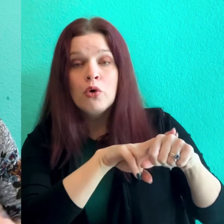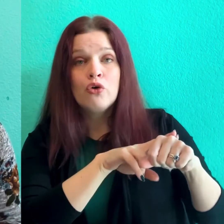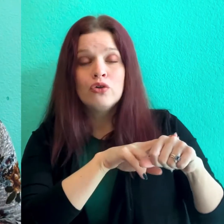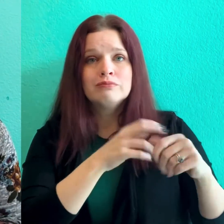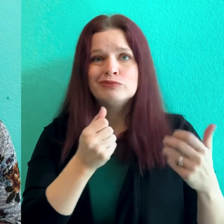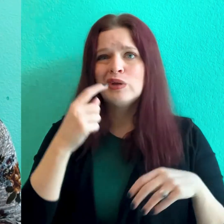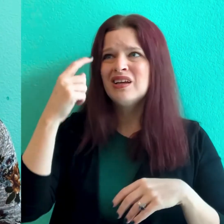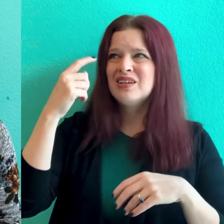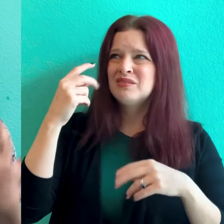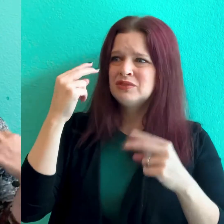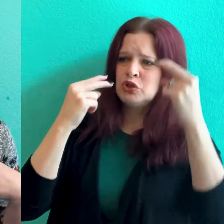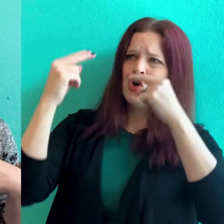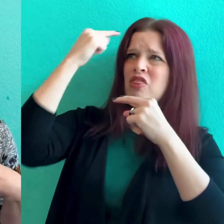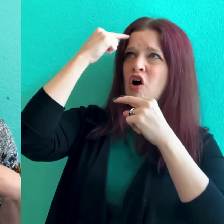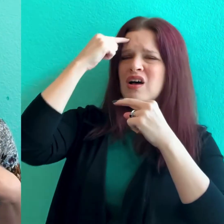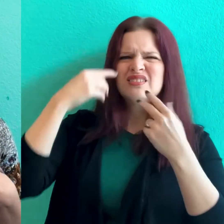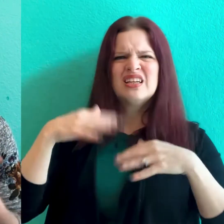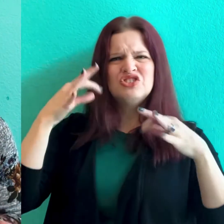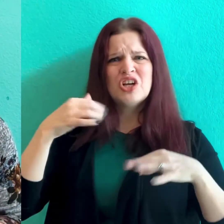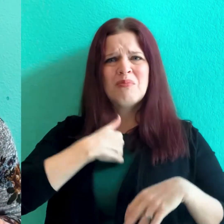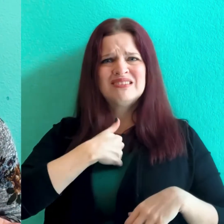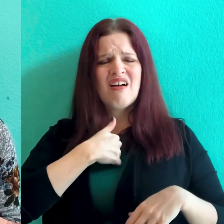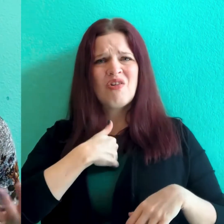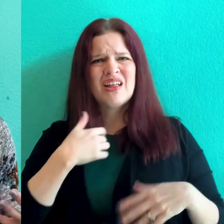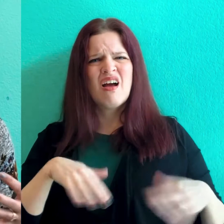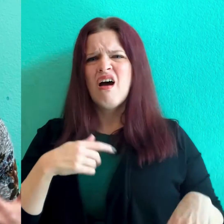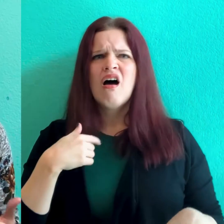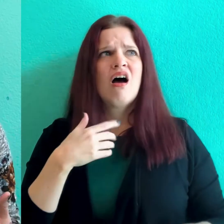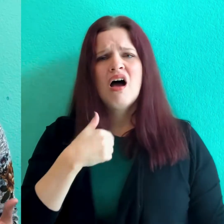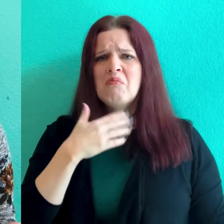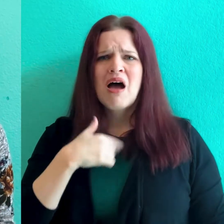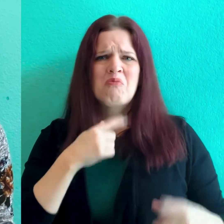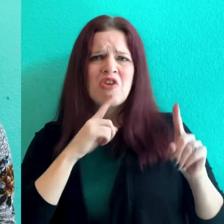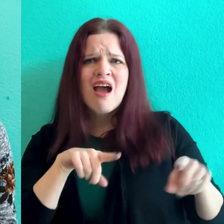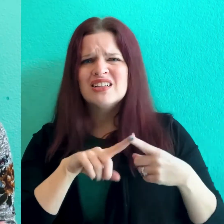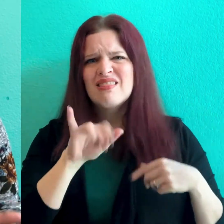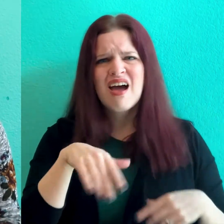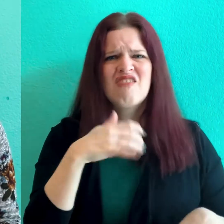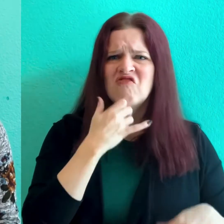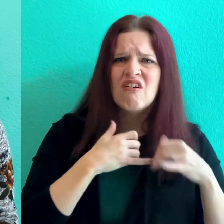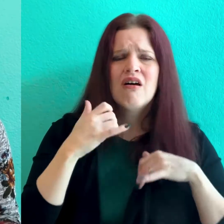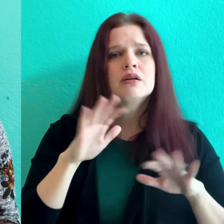What we normally do is we'll look at our thoughts and we judge them and we say, oh my gosh, I can't believe I'm having this reaction to a thing.